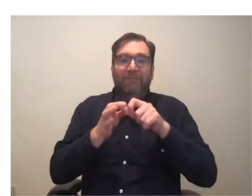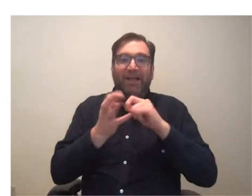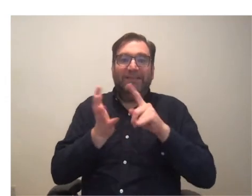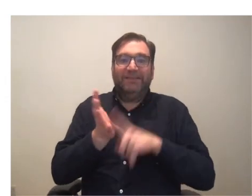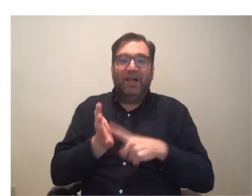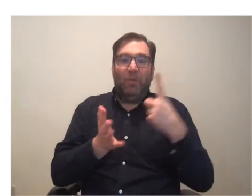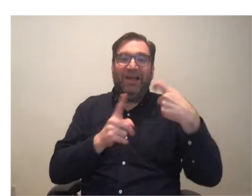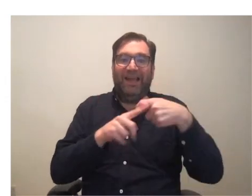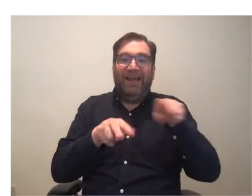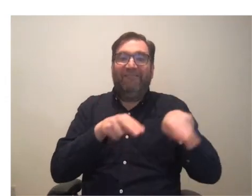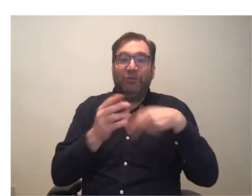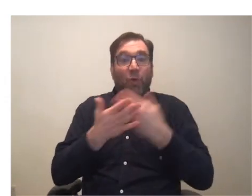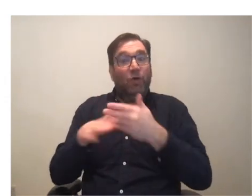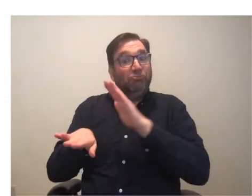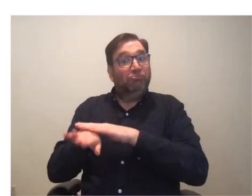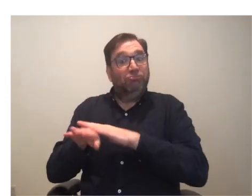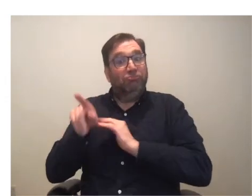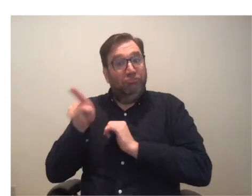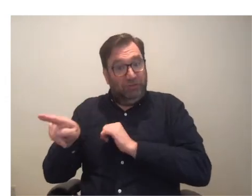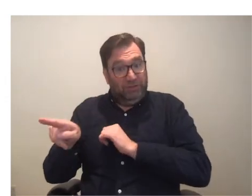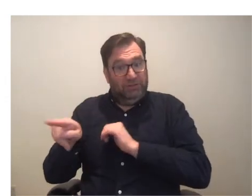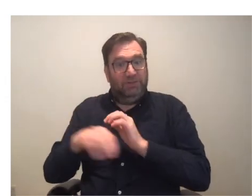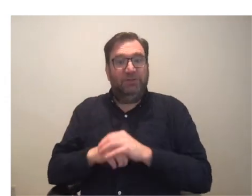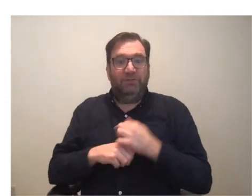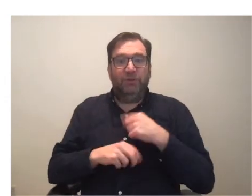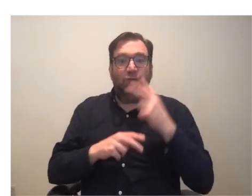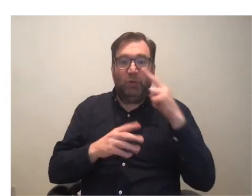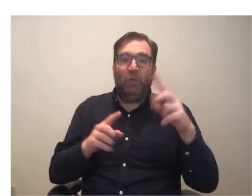For the BSL-1K video clip on the right,